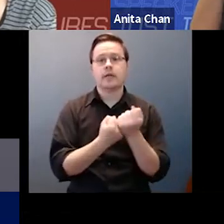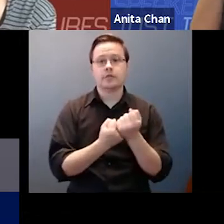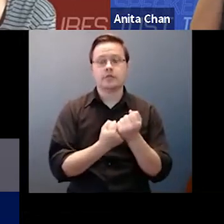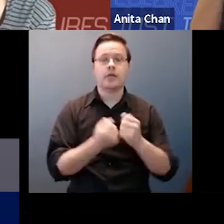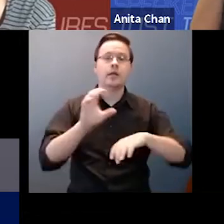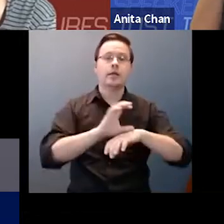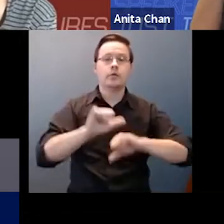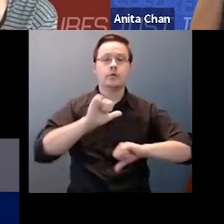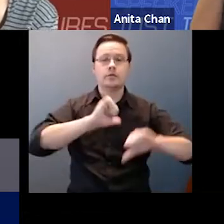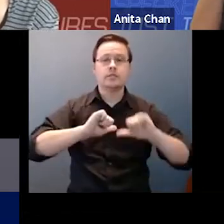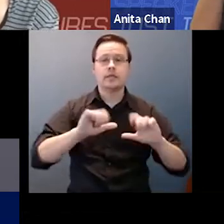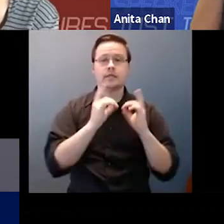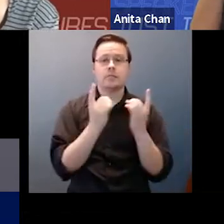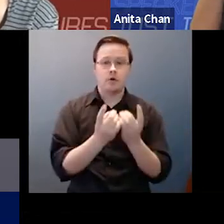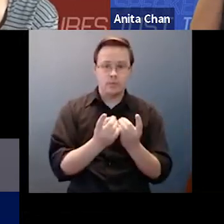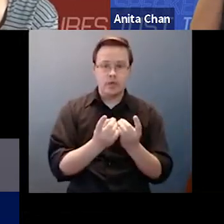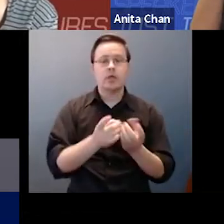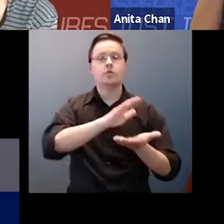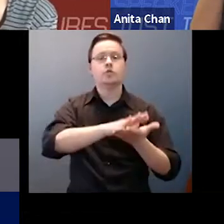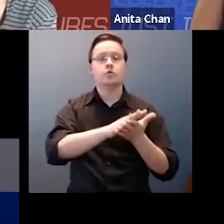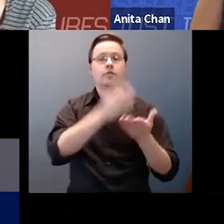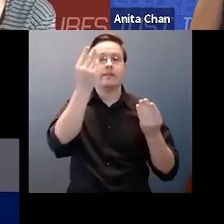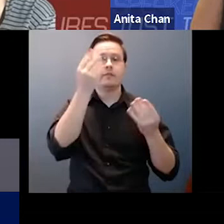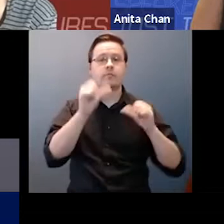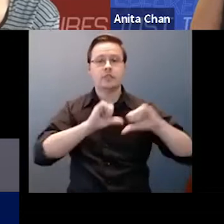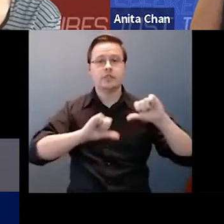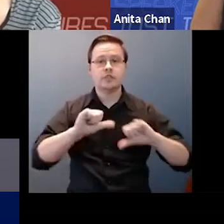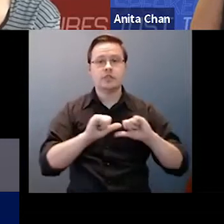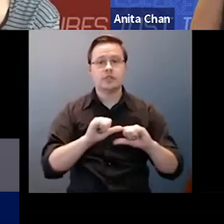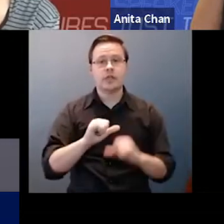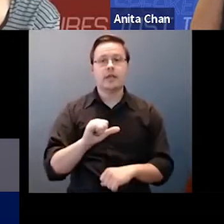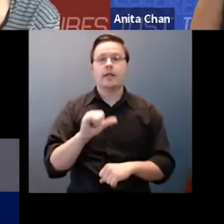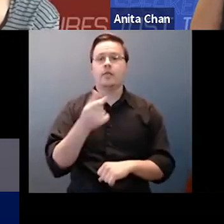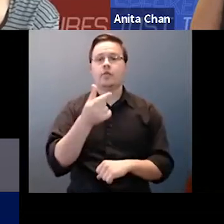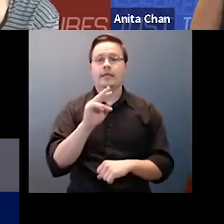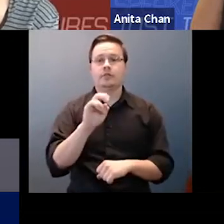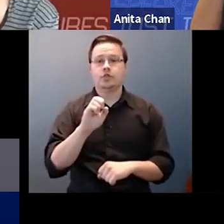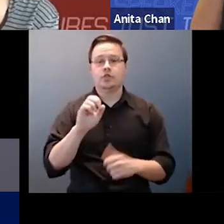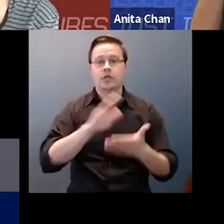the Granger College of Engineering as our AI program, Capital One, and the community